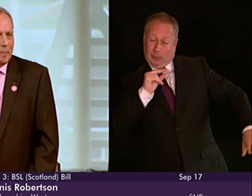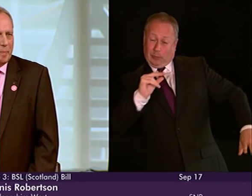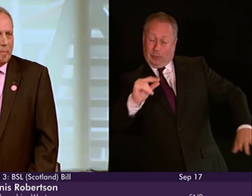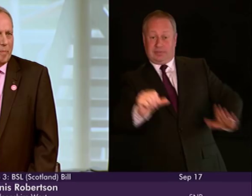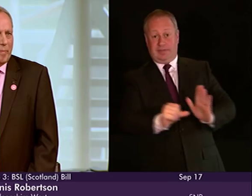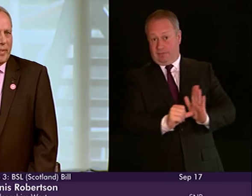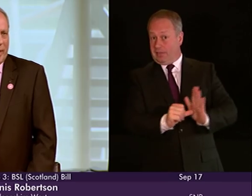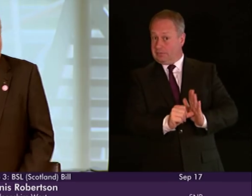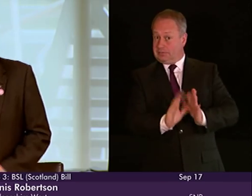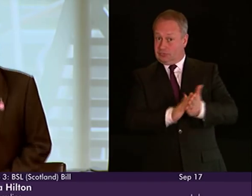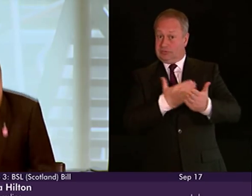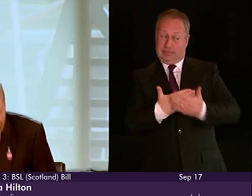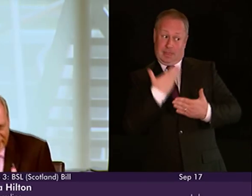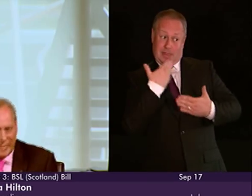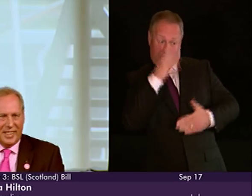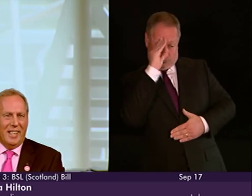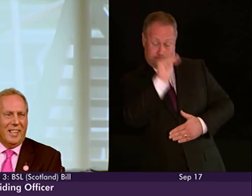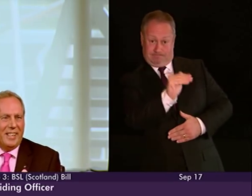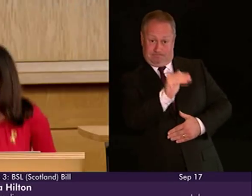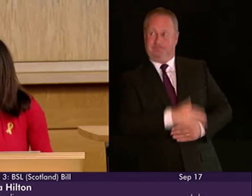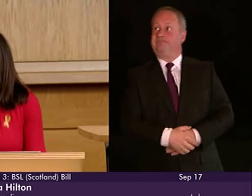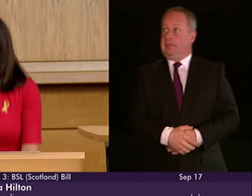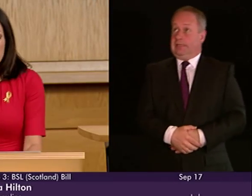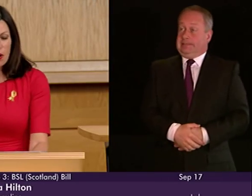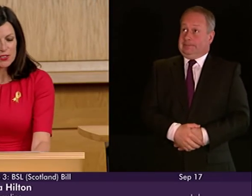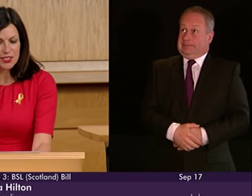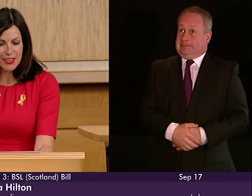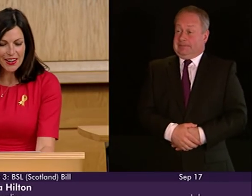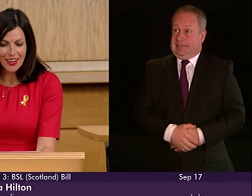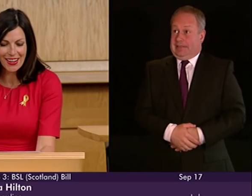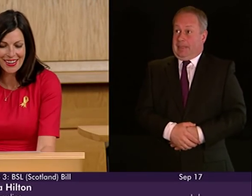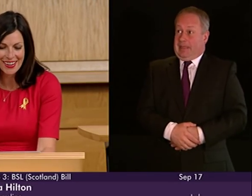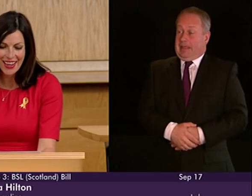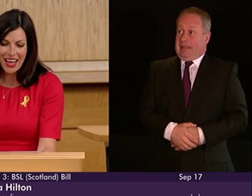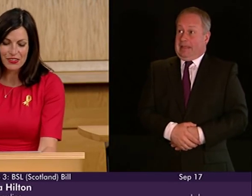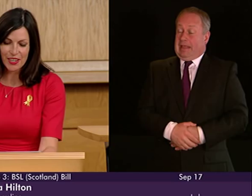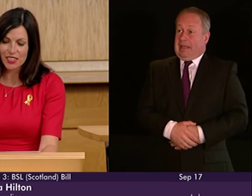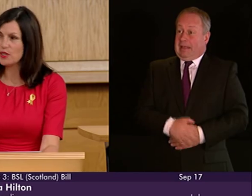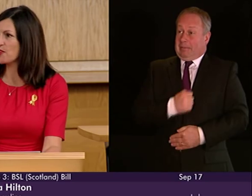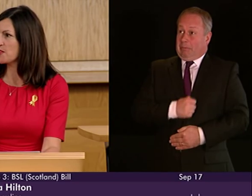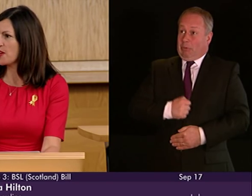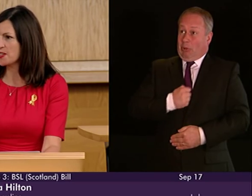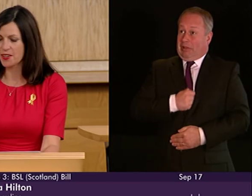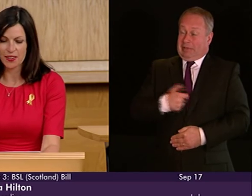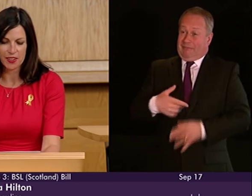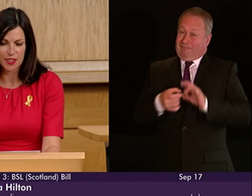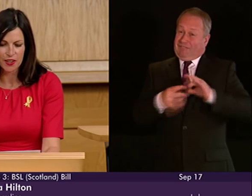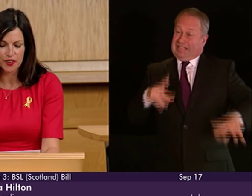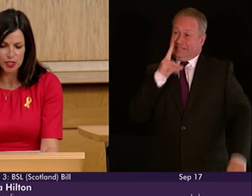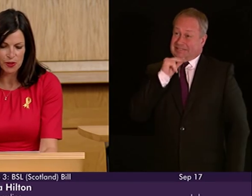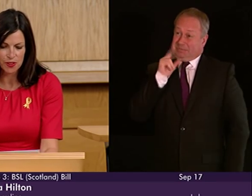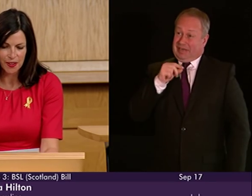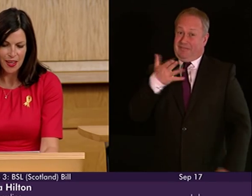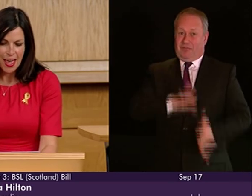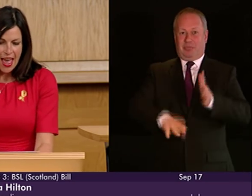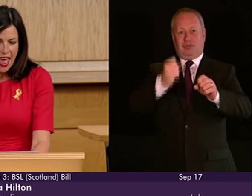Cara Hilton: I apologise. I speak very fast. I think that it is a Grangemouth thing.